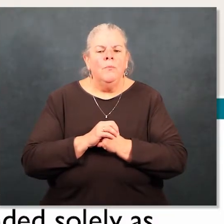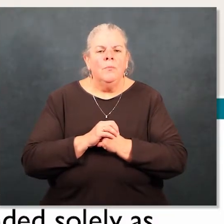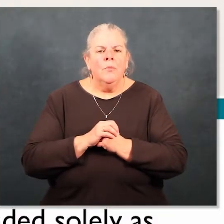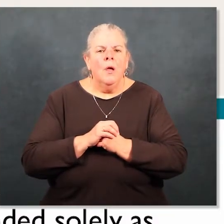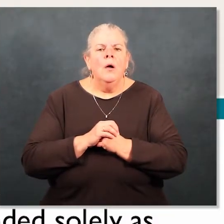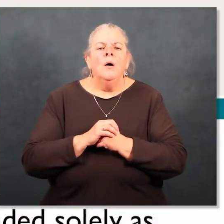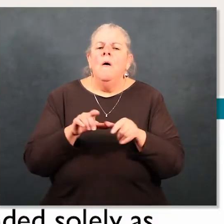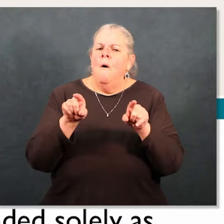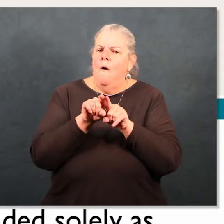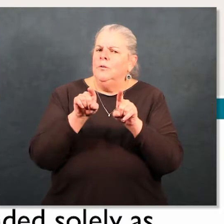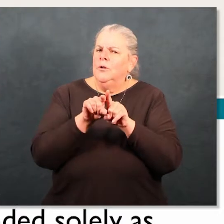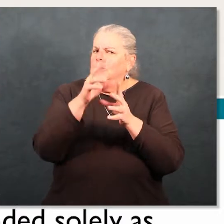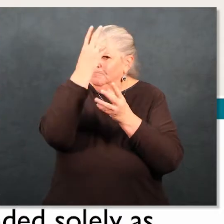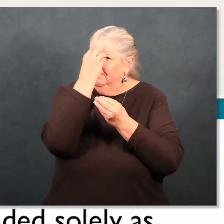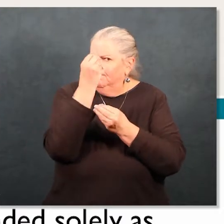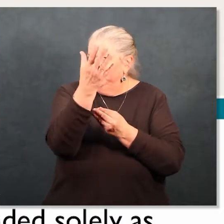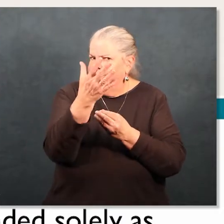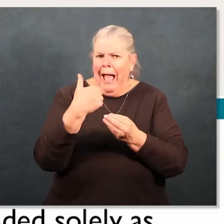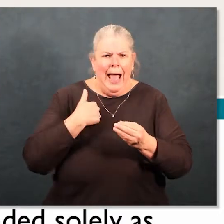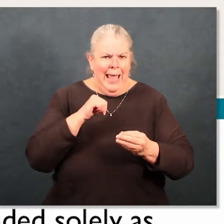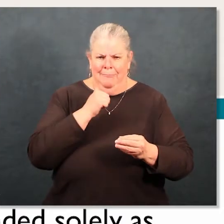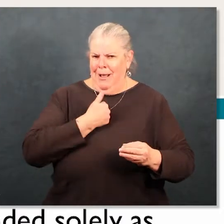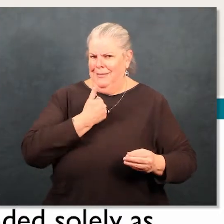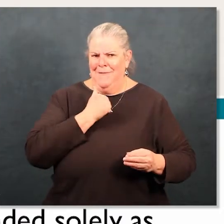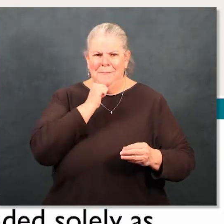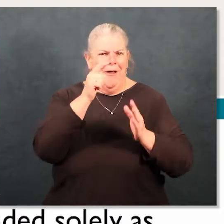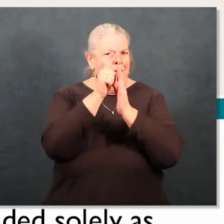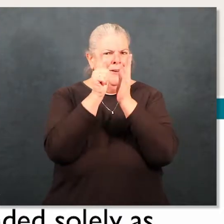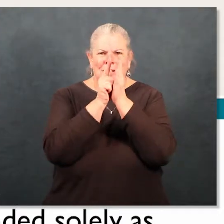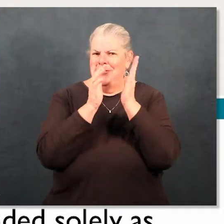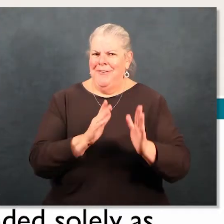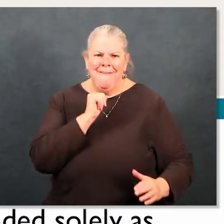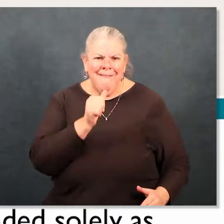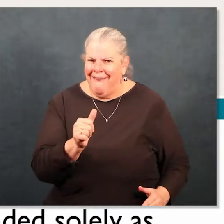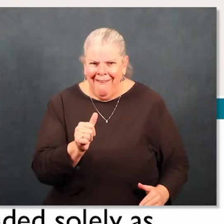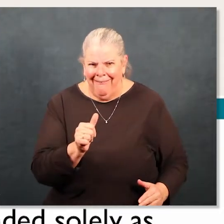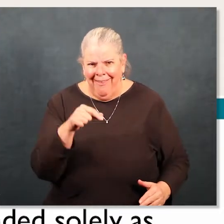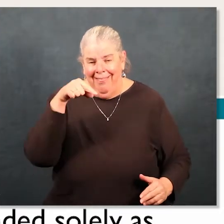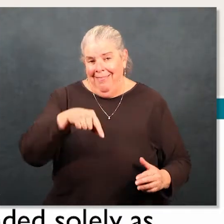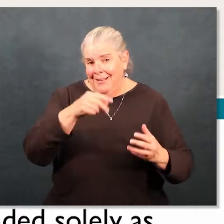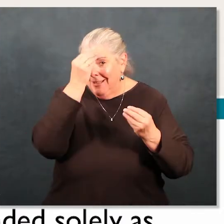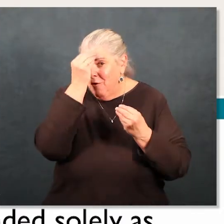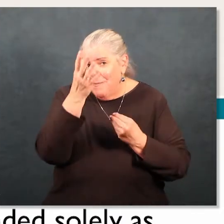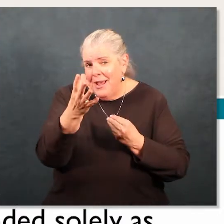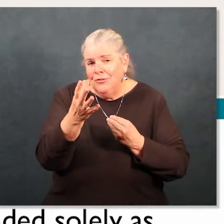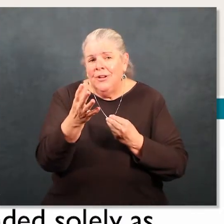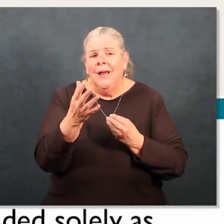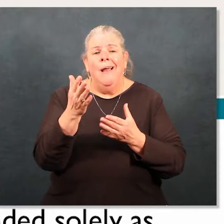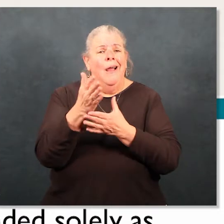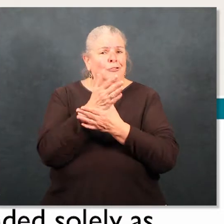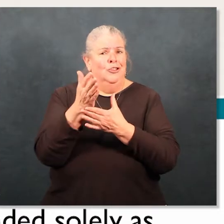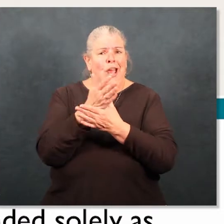I am not an attorney. And so, this information that I'm sharing with you is really intended to be